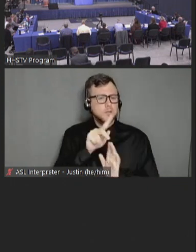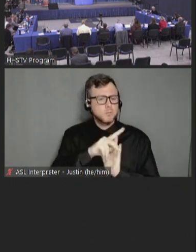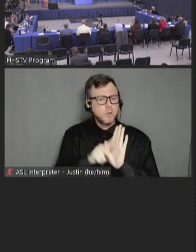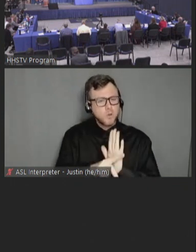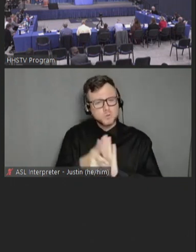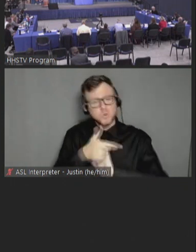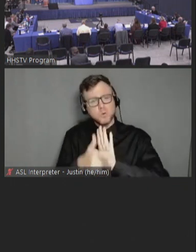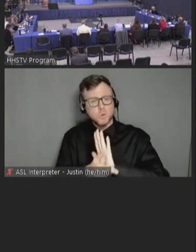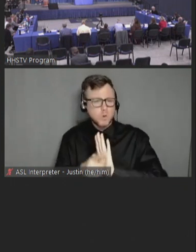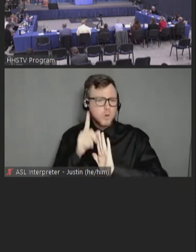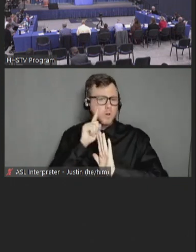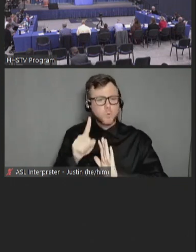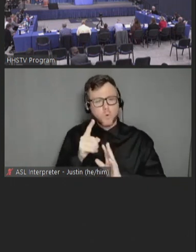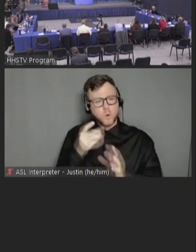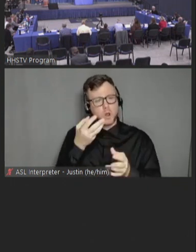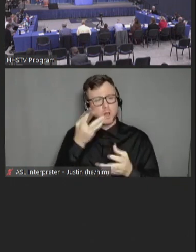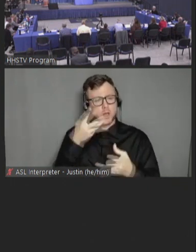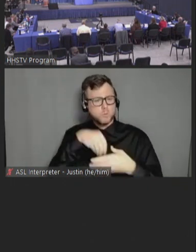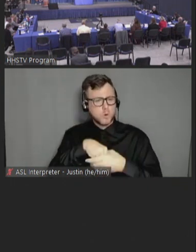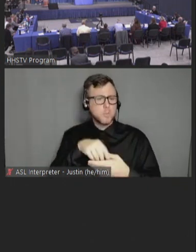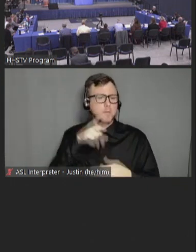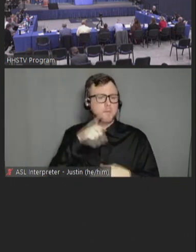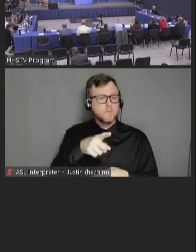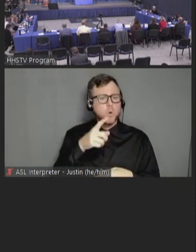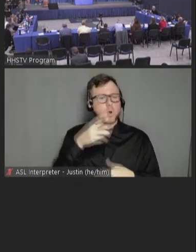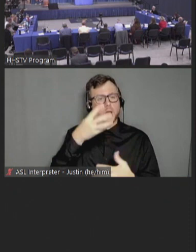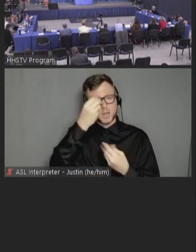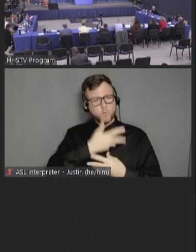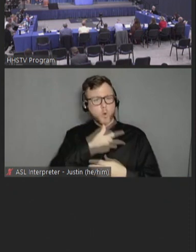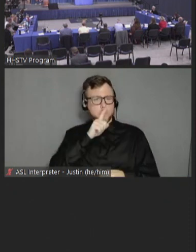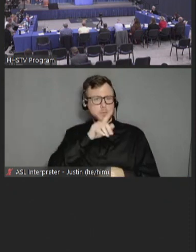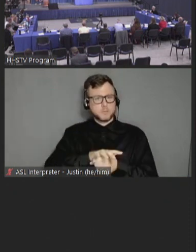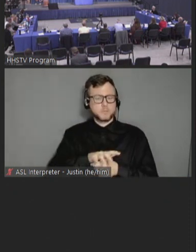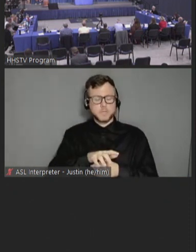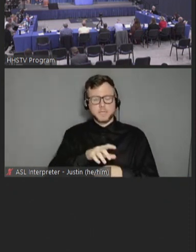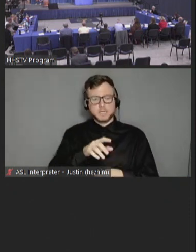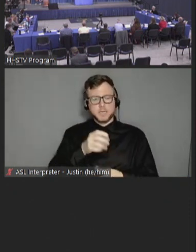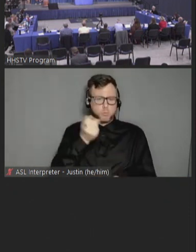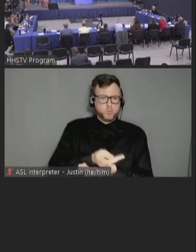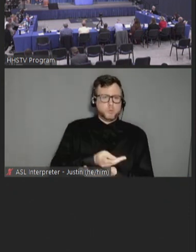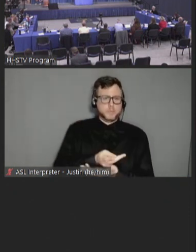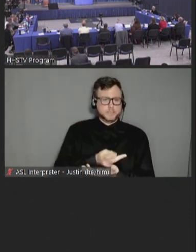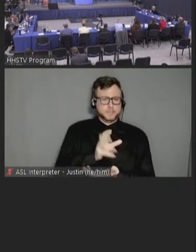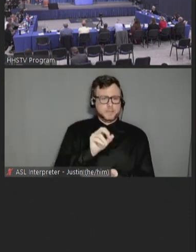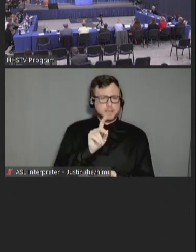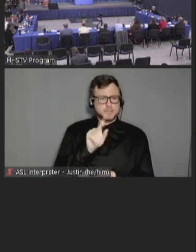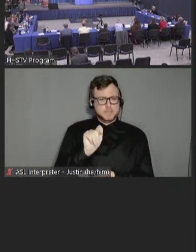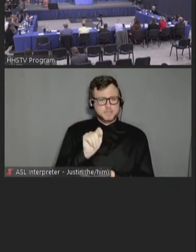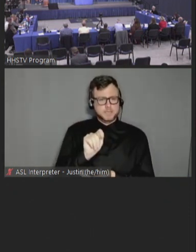The informed consent epic has guided the ethical practice of modern medicine born from unethical